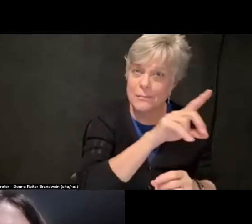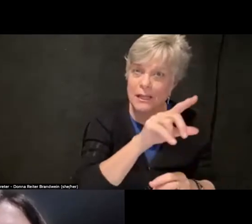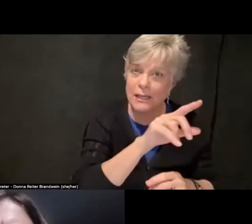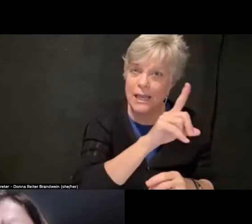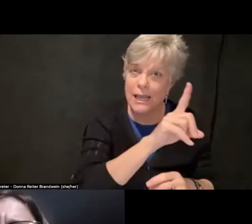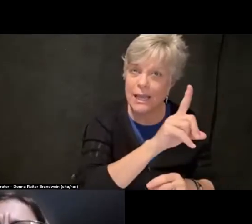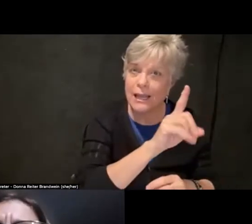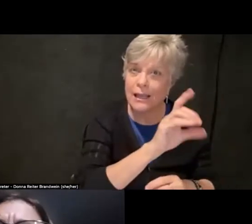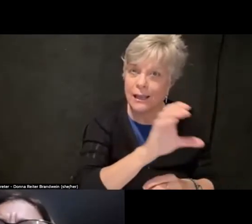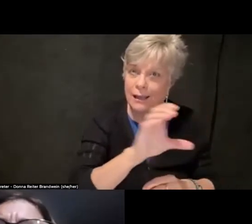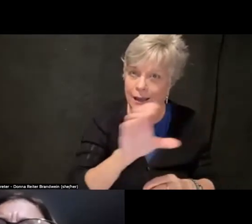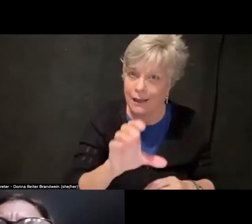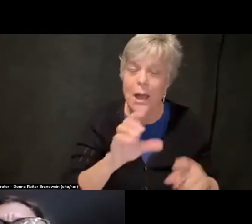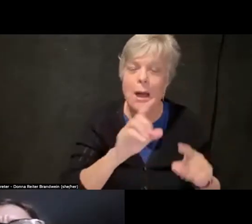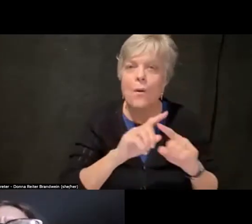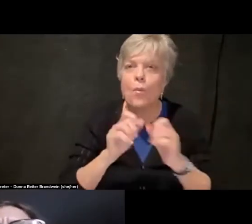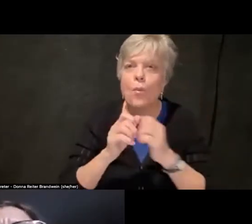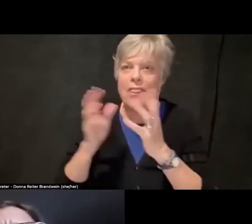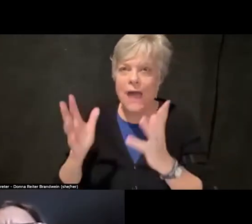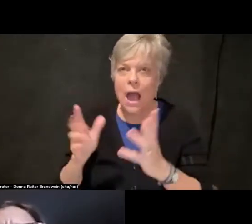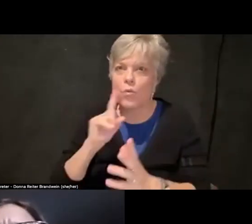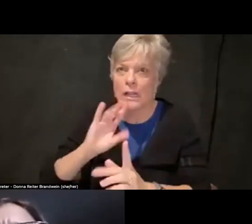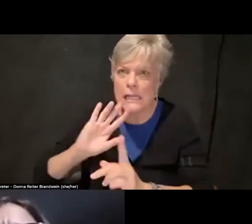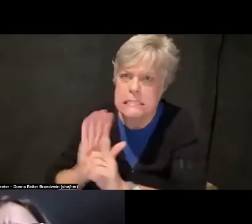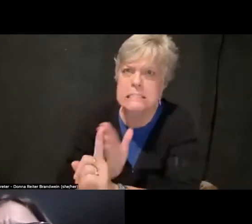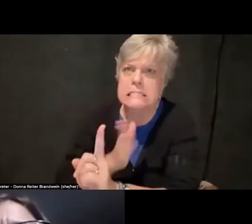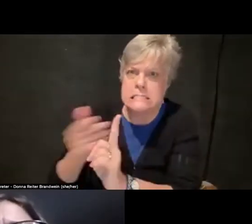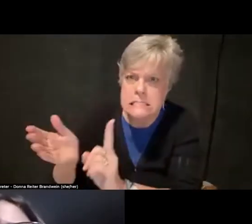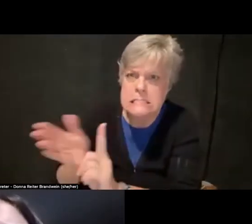So I like to reframe the work of disability services